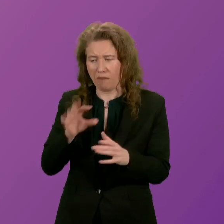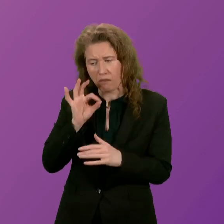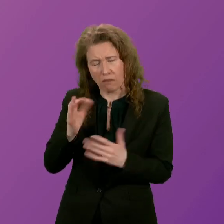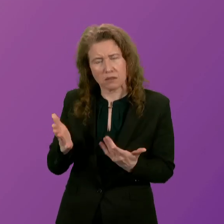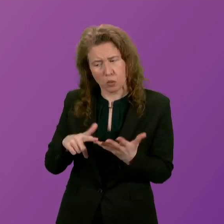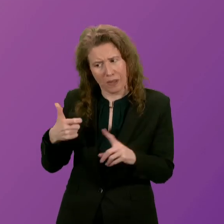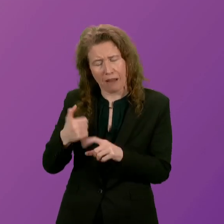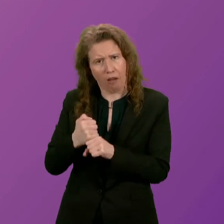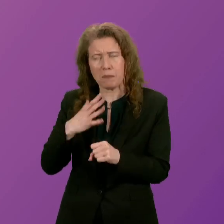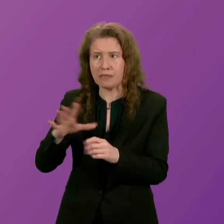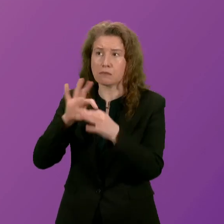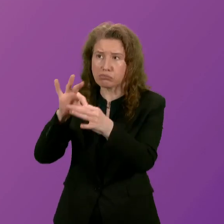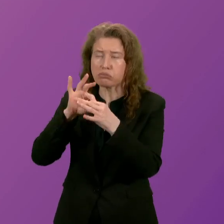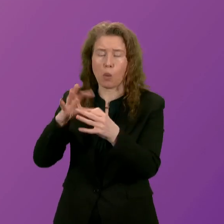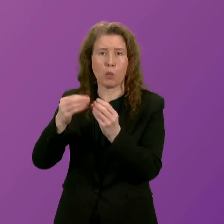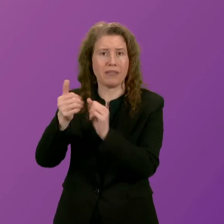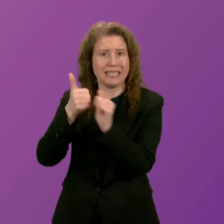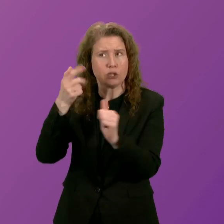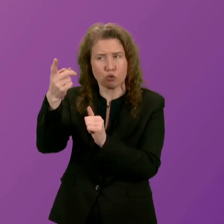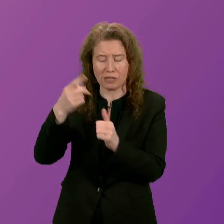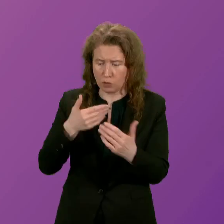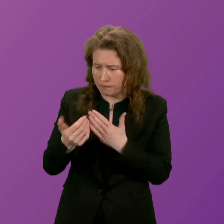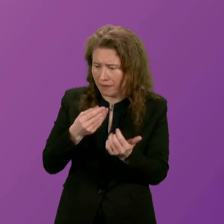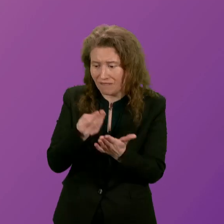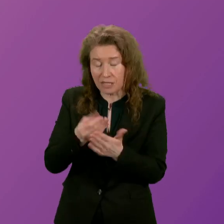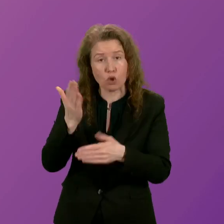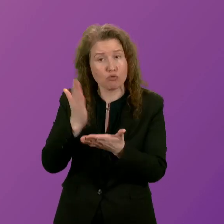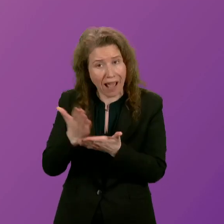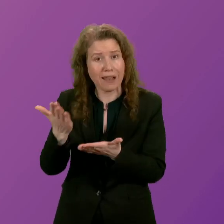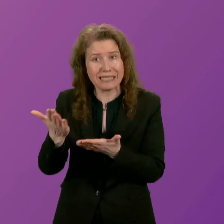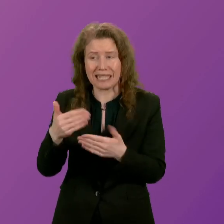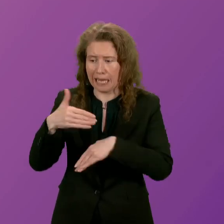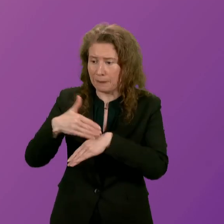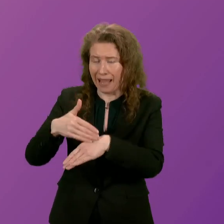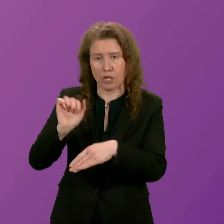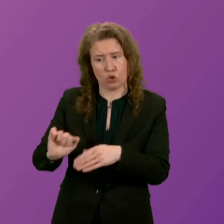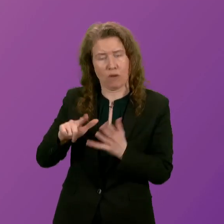with the industry to address the fiscal realities and implications of the UK Government’s position.